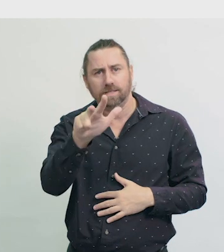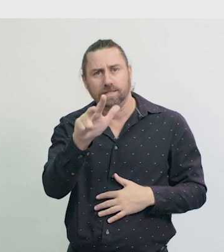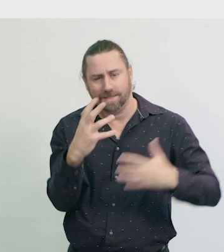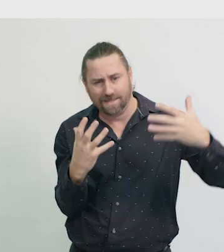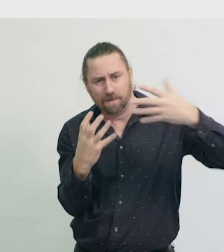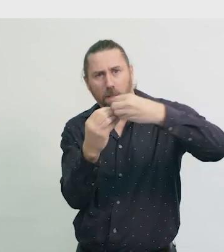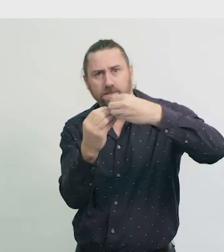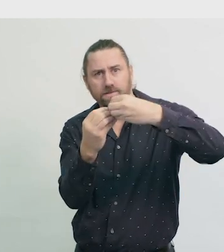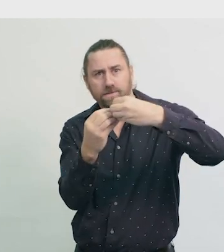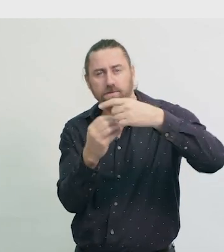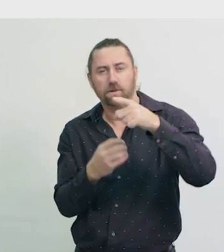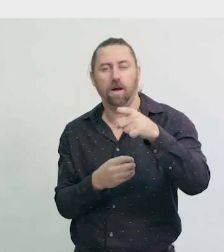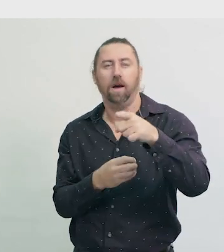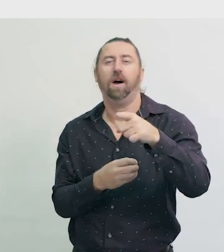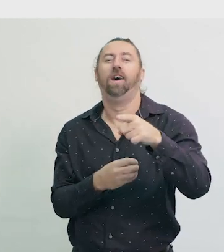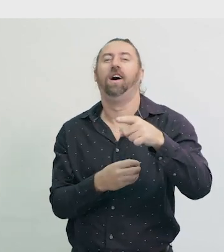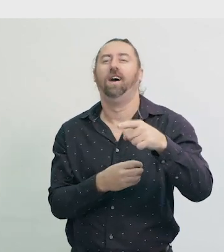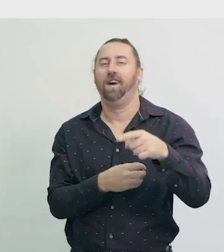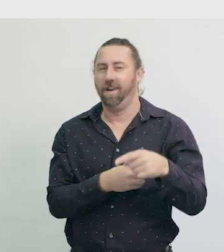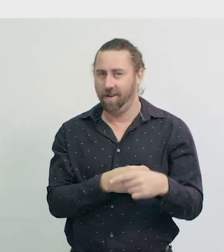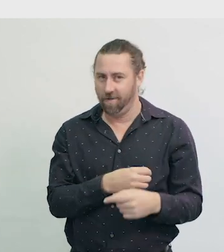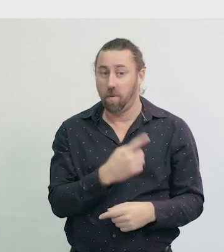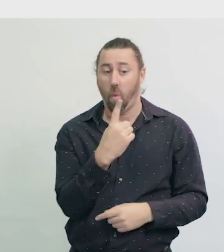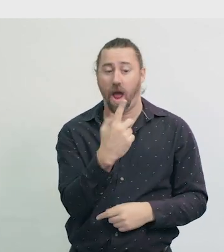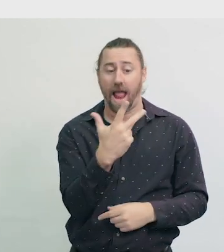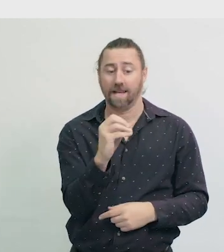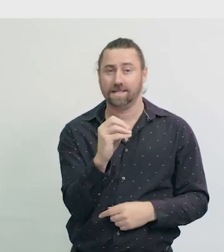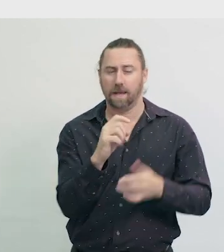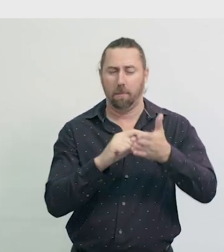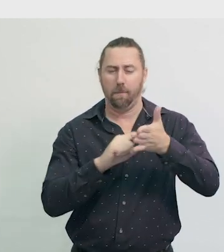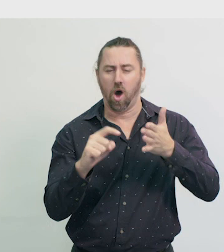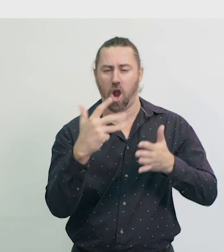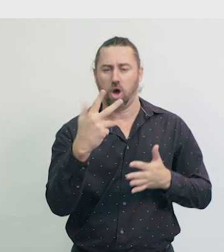So, we need to subtract 92 degrees from 180 degrees,